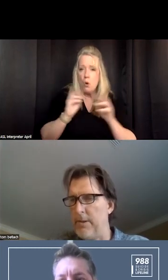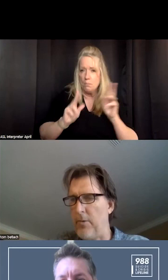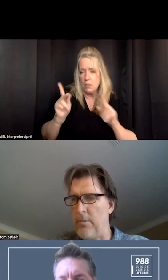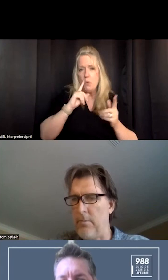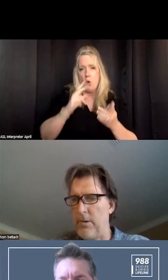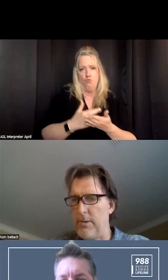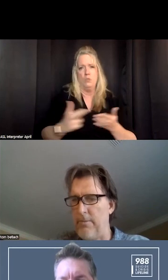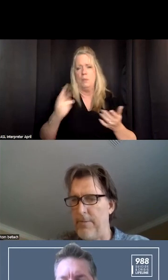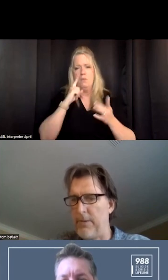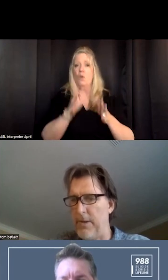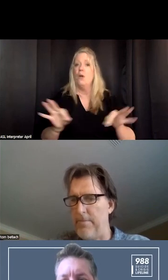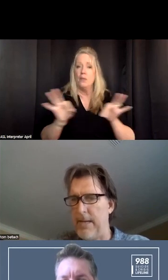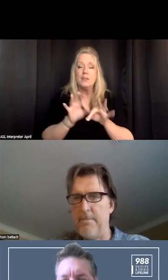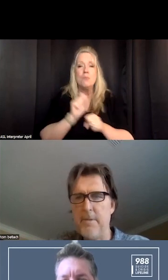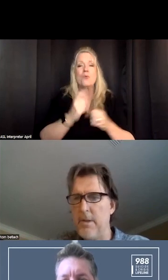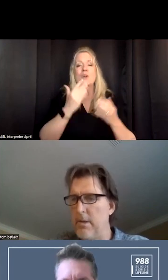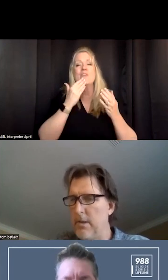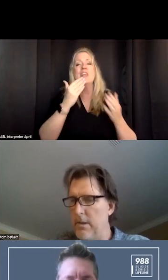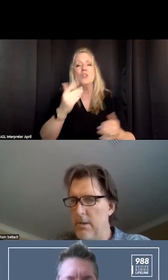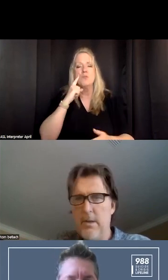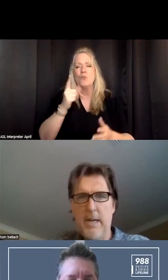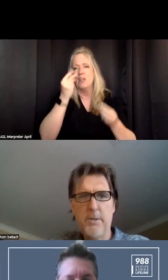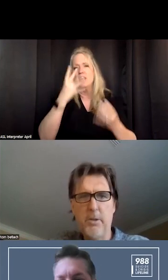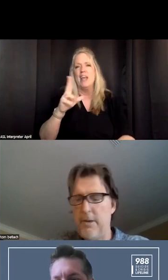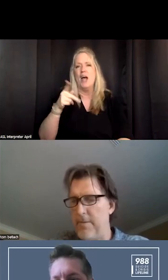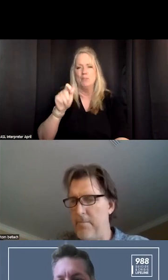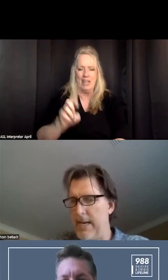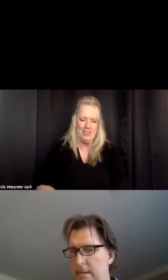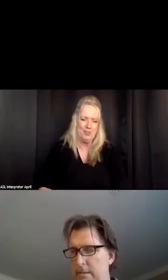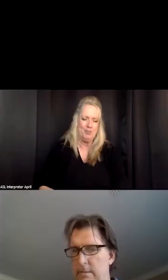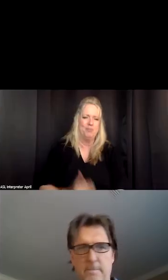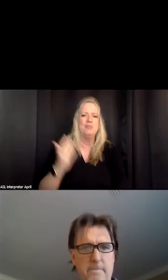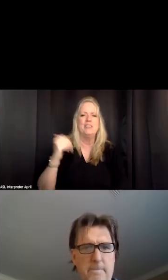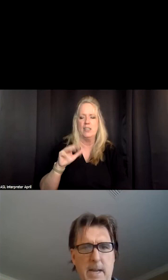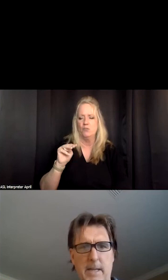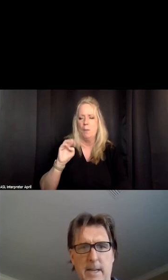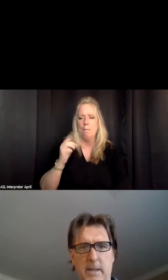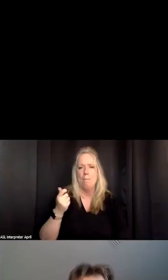IMPORTANT WORK. THANK YOU FOR THE UPDATE. >> NEXT, HEAR FROM MEGHAN. MEGHAN, TAKE IT AWAY.